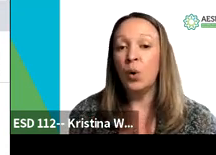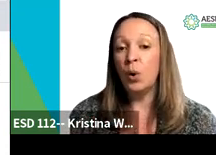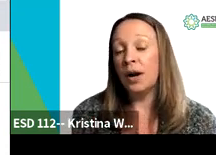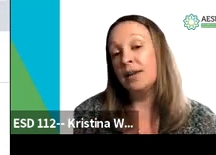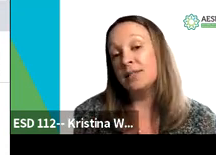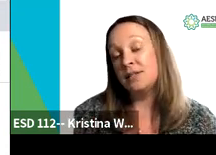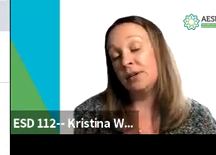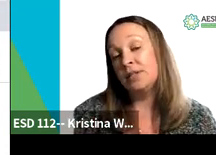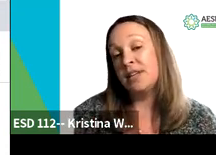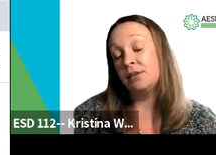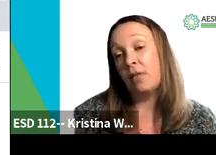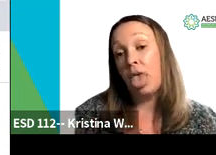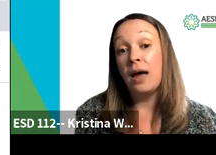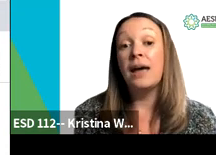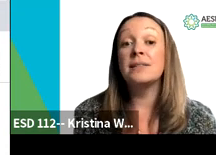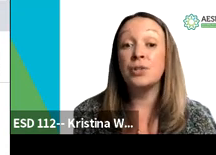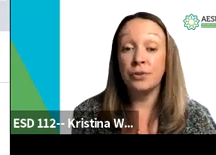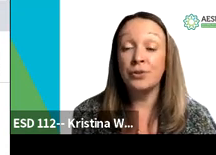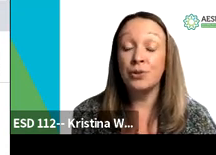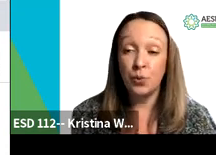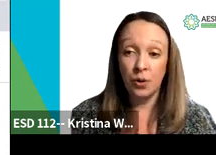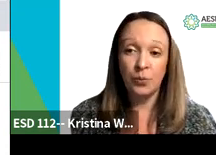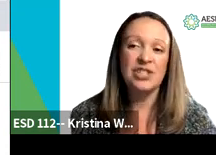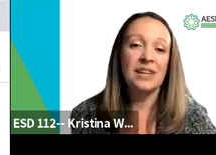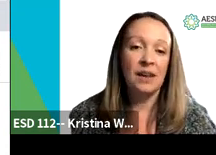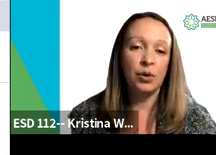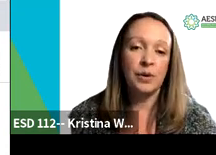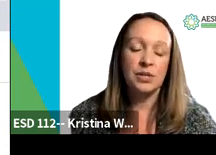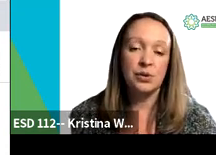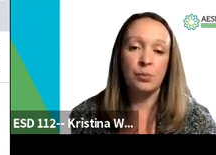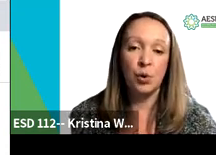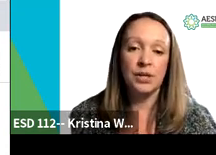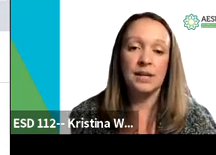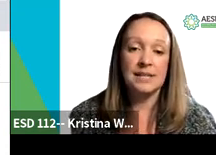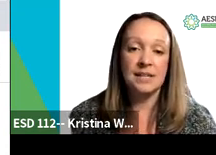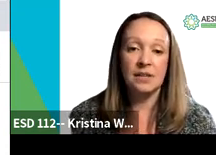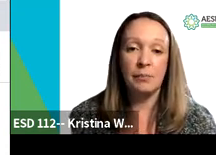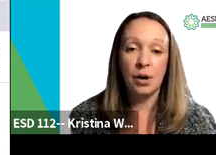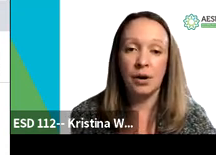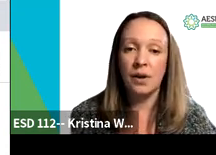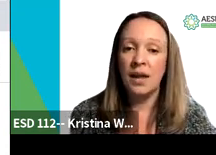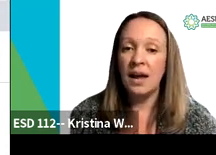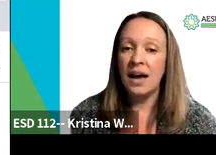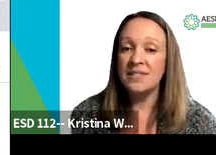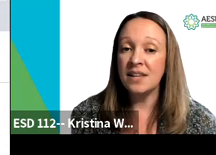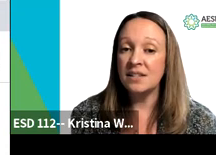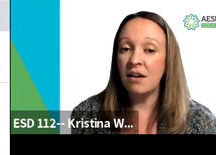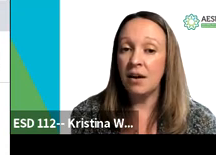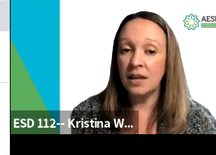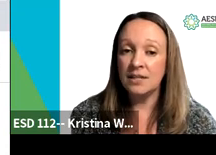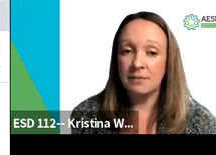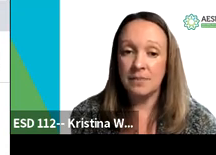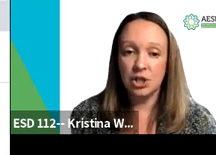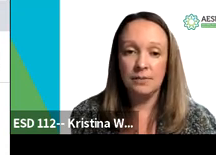ESD 112-- Kristina Wambold: Or an external center external tool, which again will go into more detail tomorrow. I've selected online submission